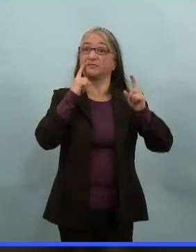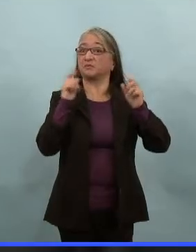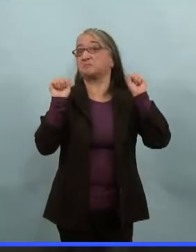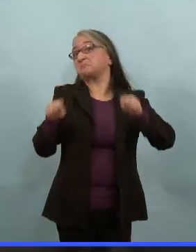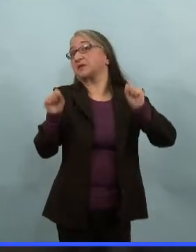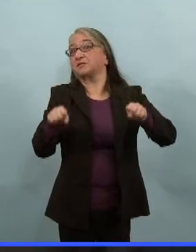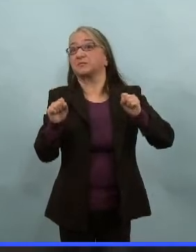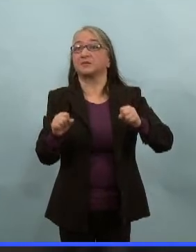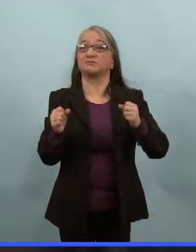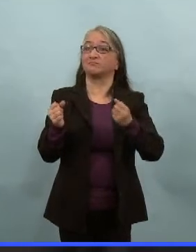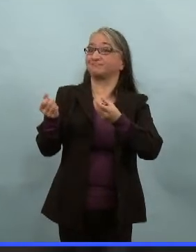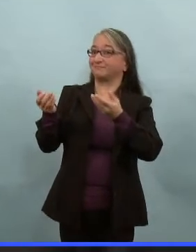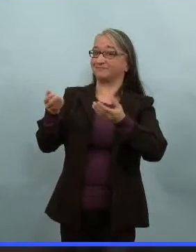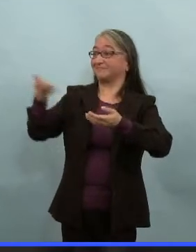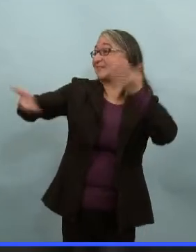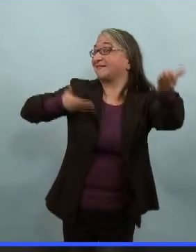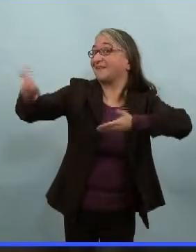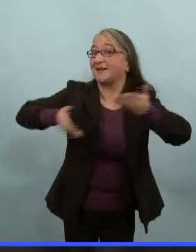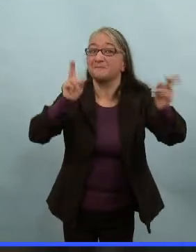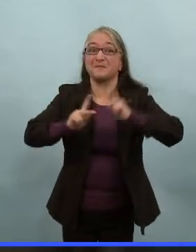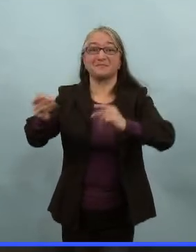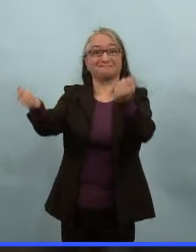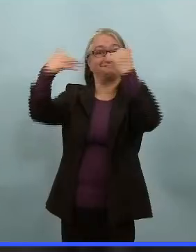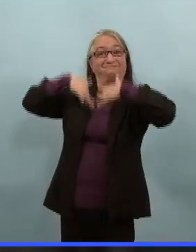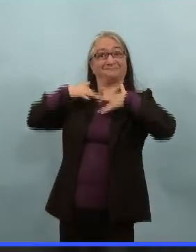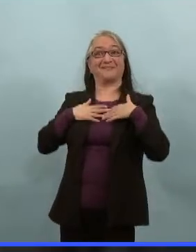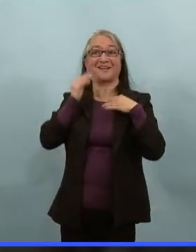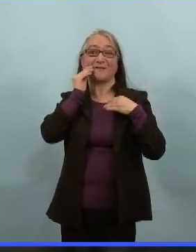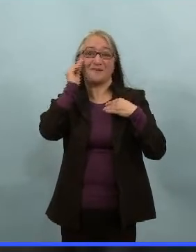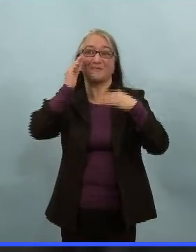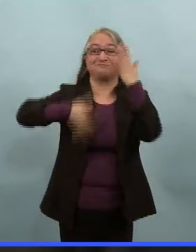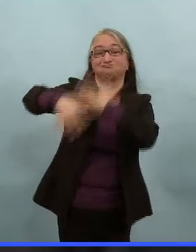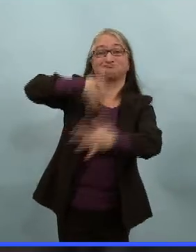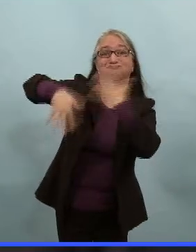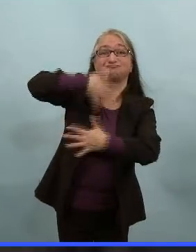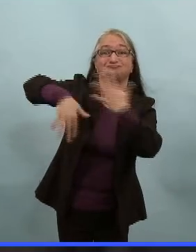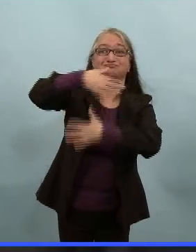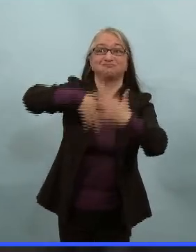negative on a rapid antigen test and come together and that's a one-time use of a rapid antigen test